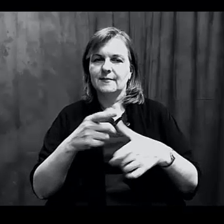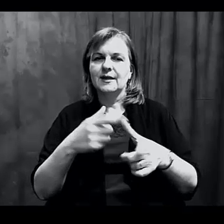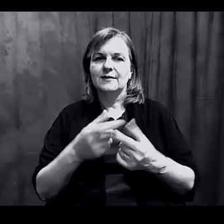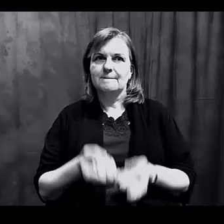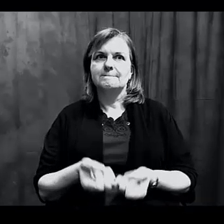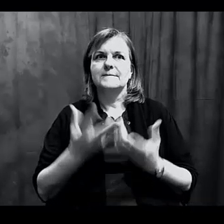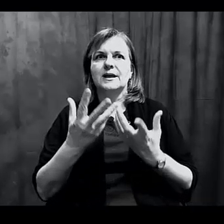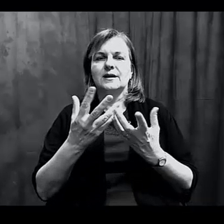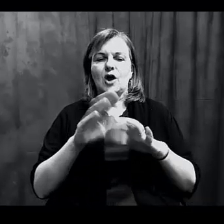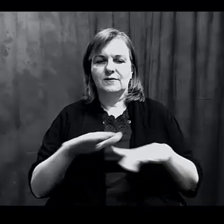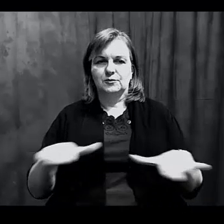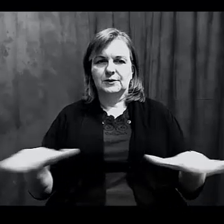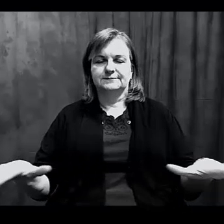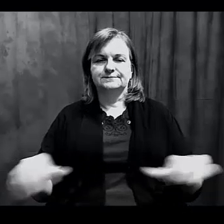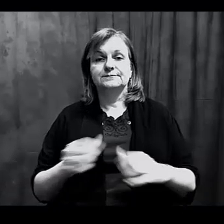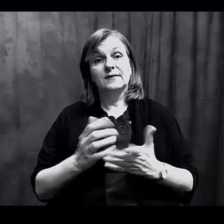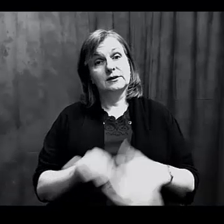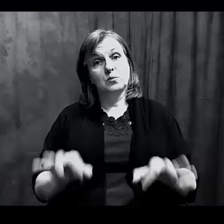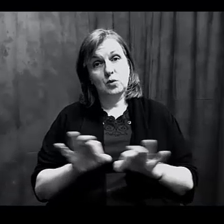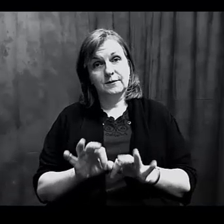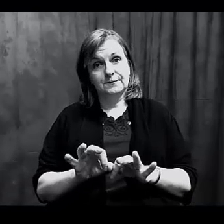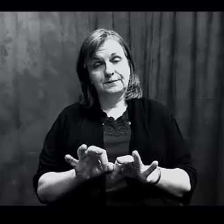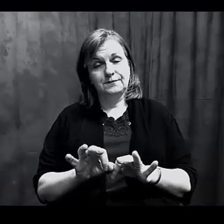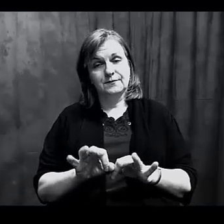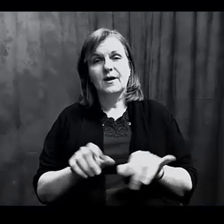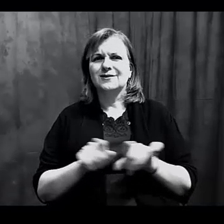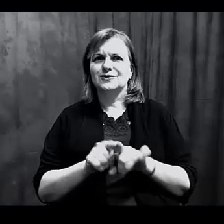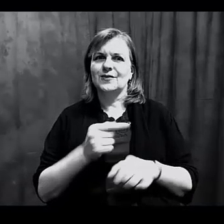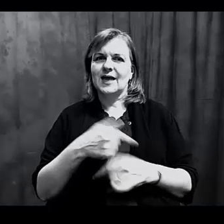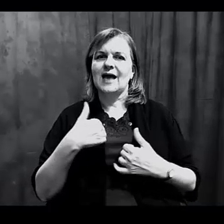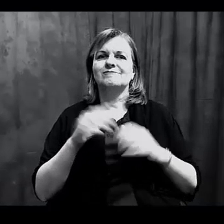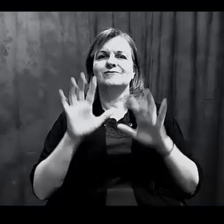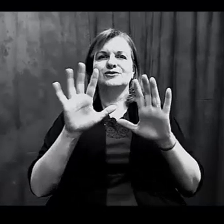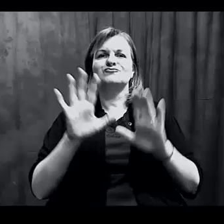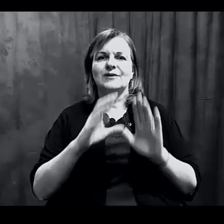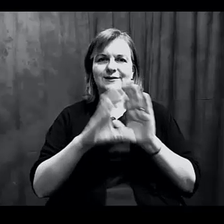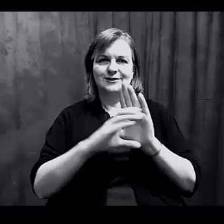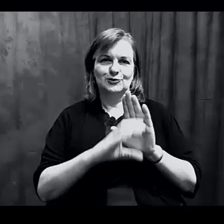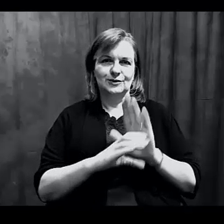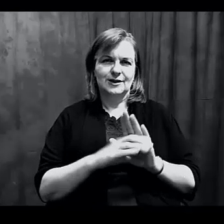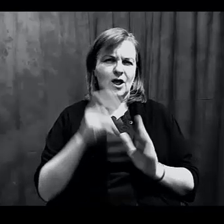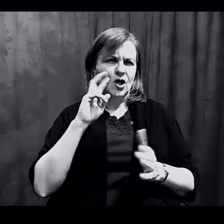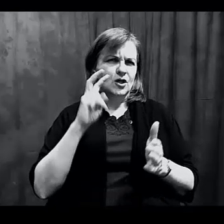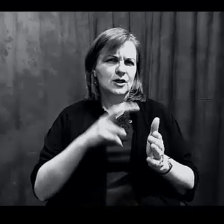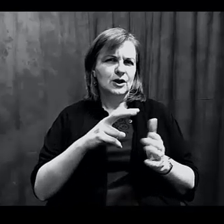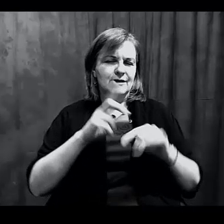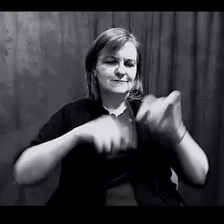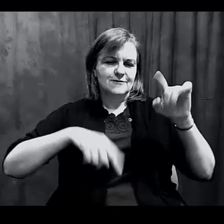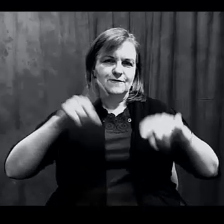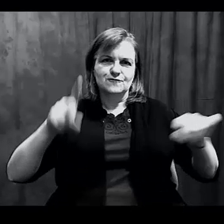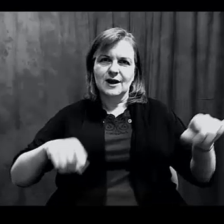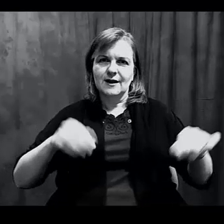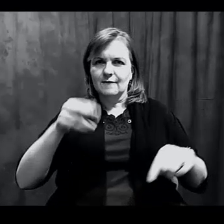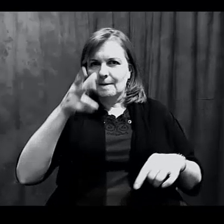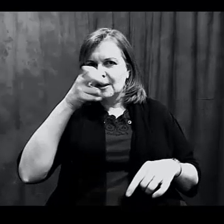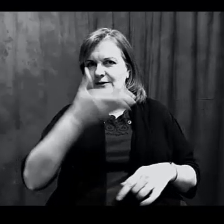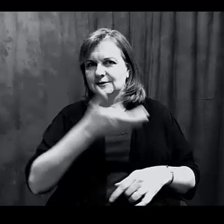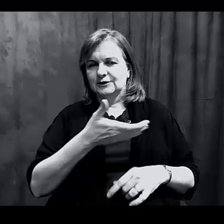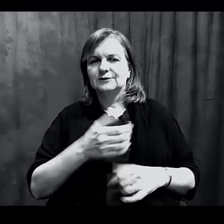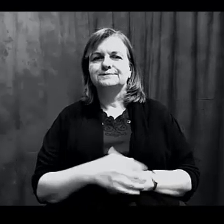many of these organisms are going to go through a complete metamorphosis from the time that they are larvae until they are an adult